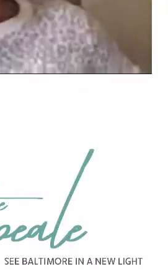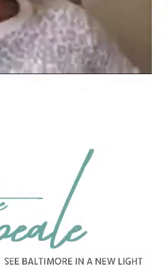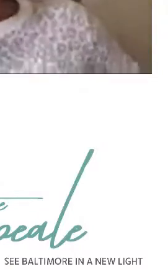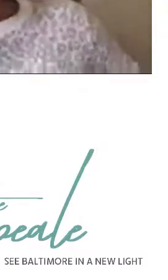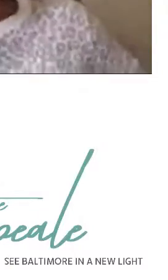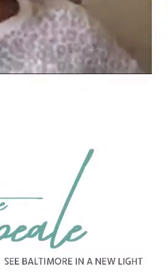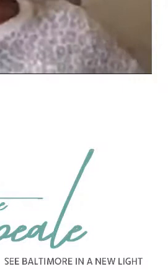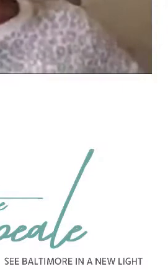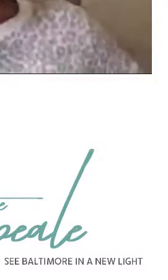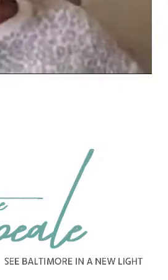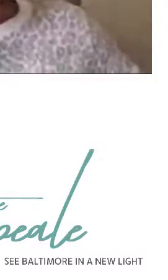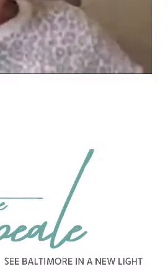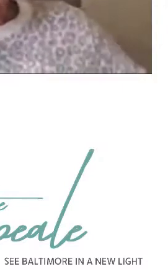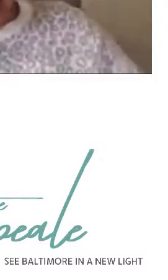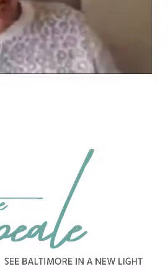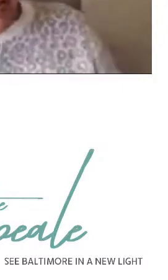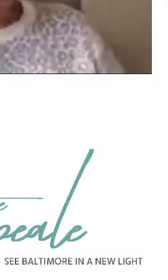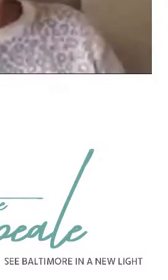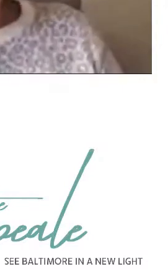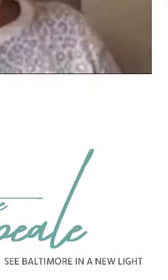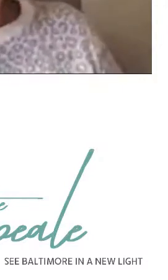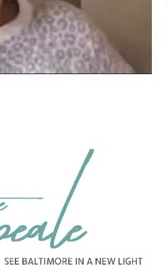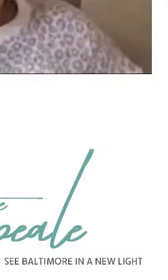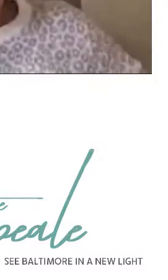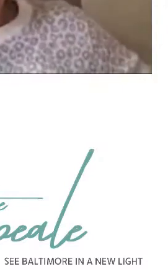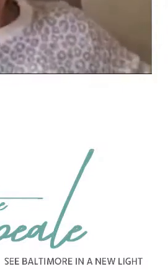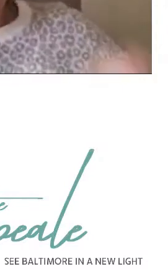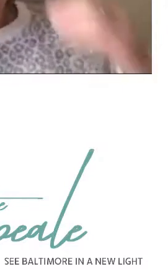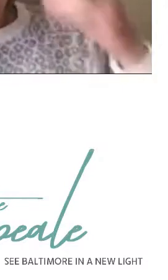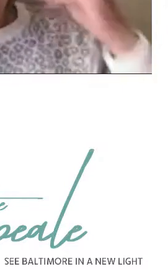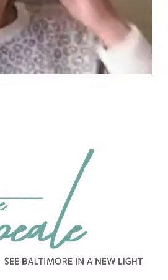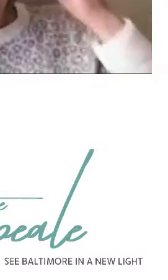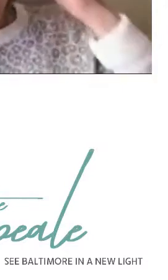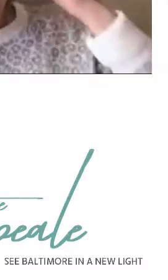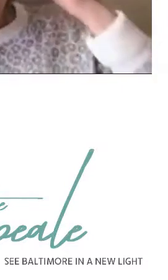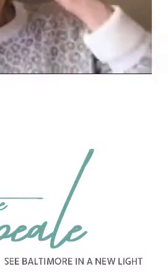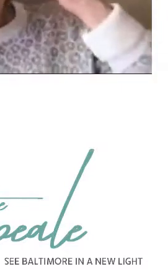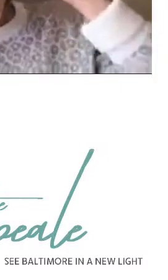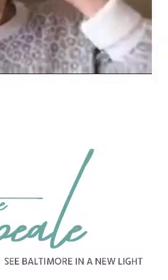because their job is to fight generational poverty.